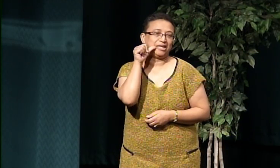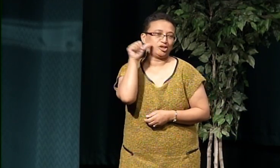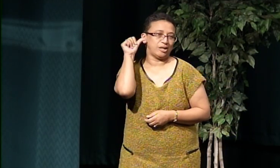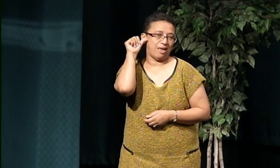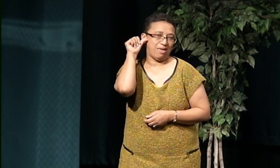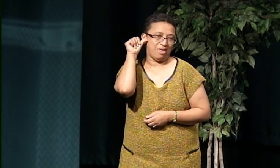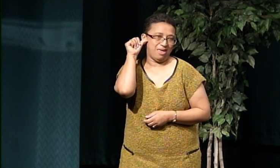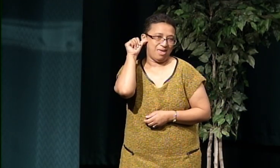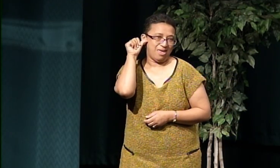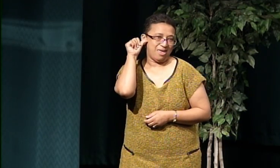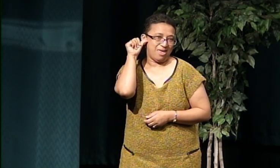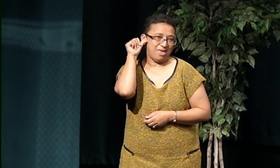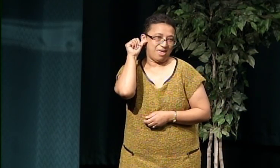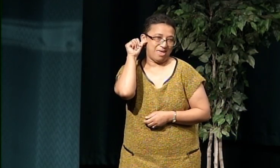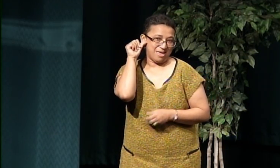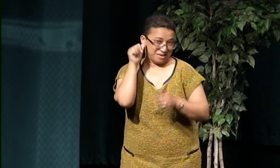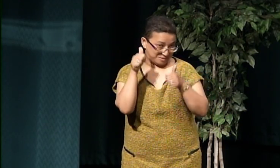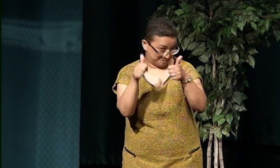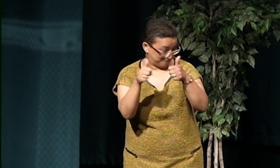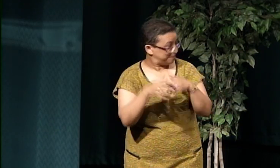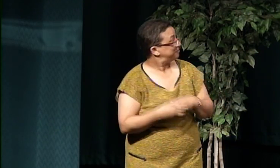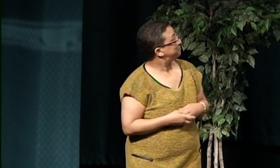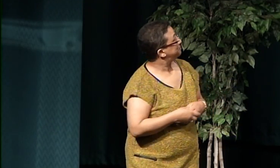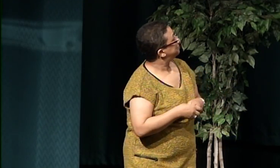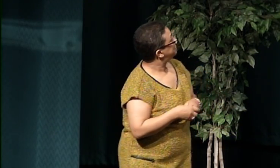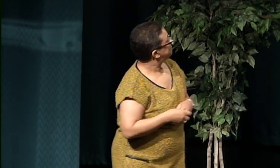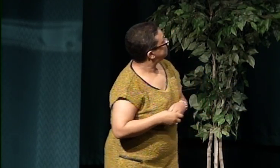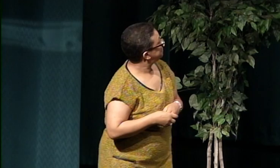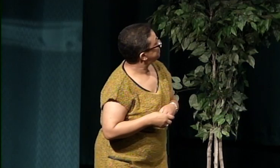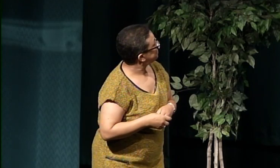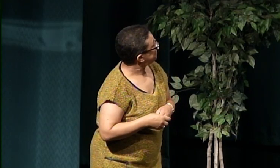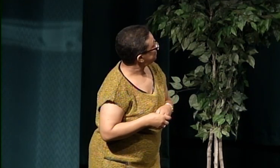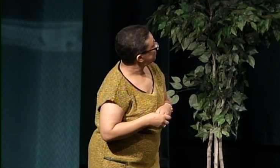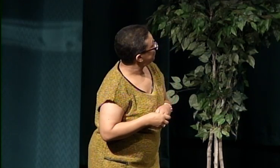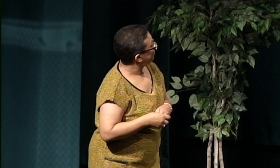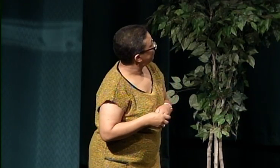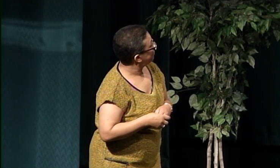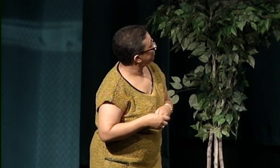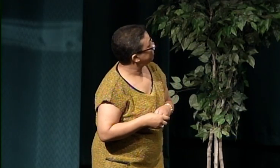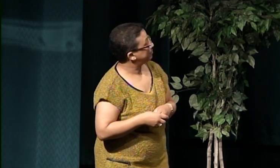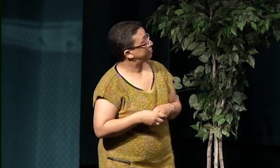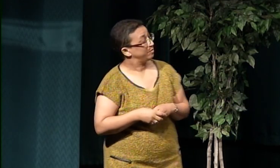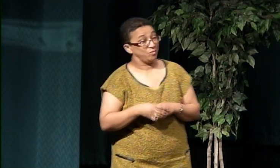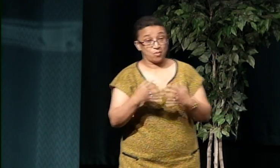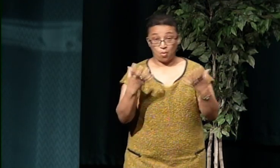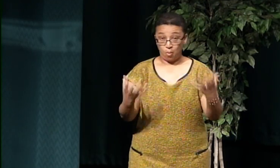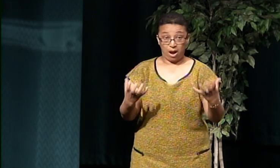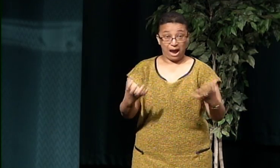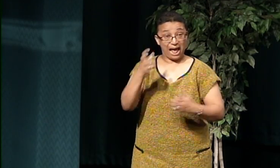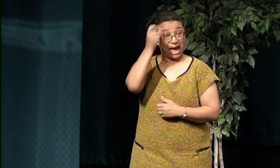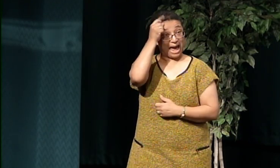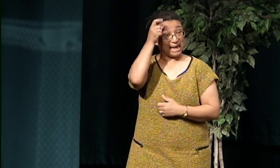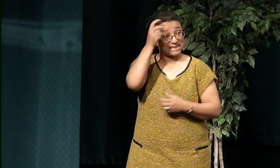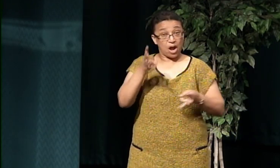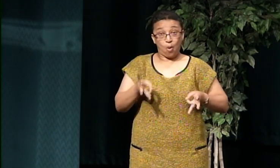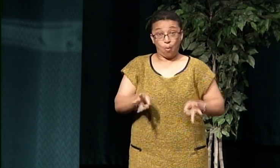In order to understand today you have to understand yesterday.